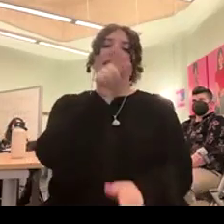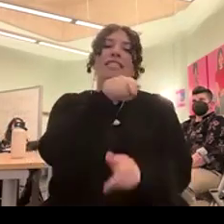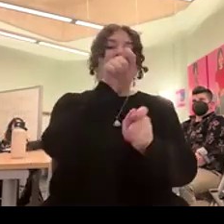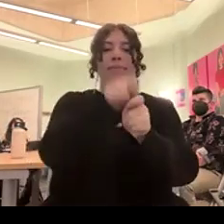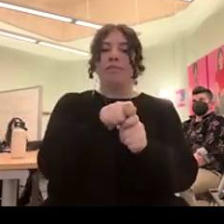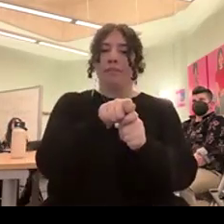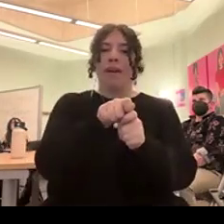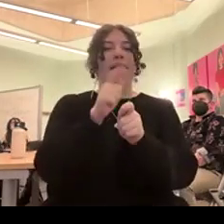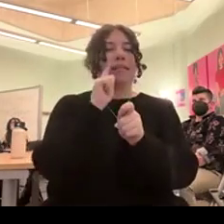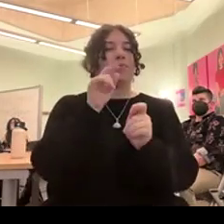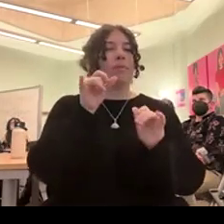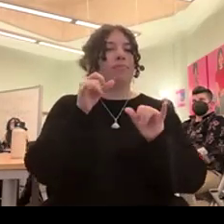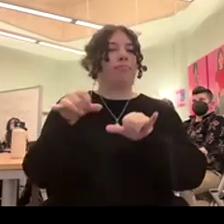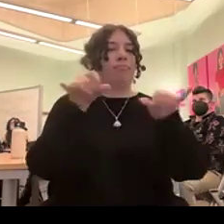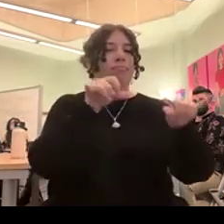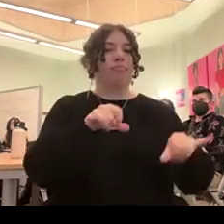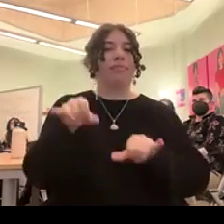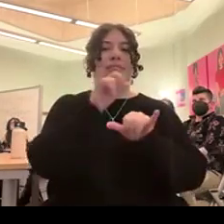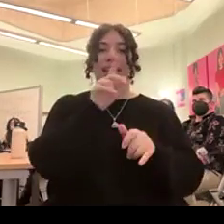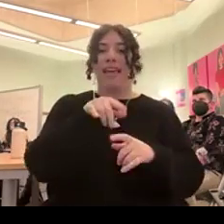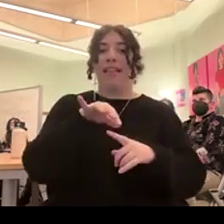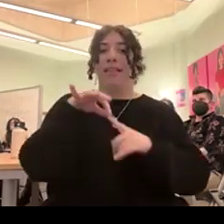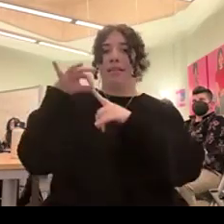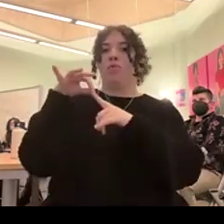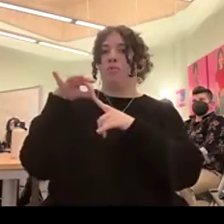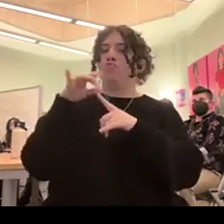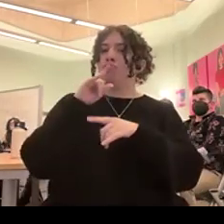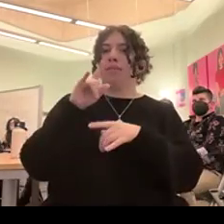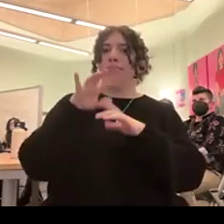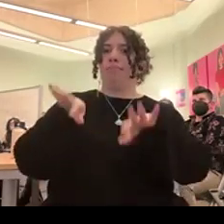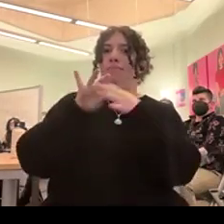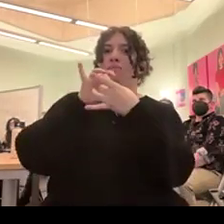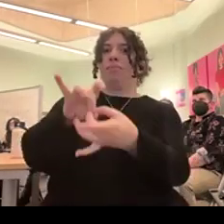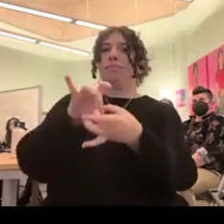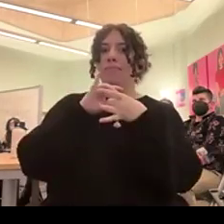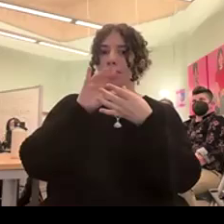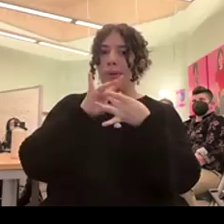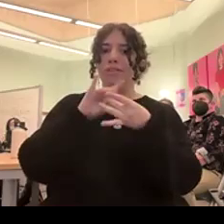I think that is similar. I didn't specify unless it was very relevant. Because,